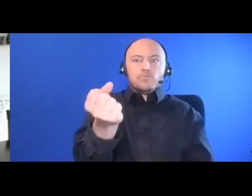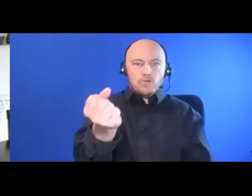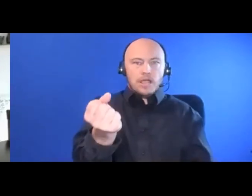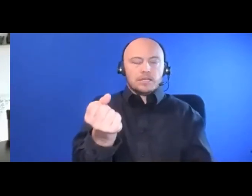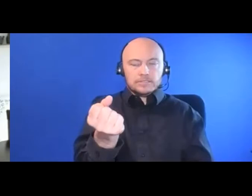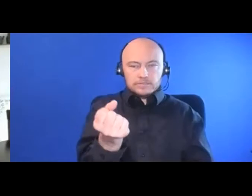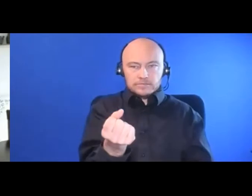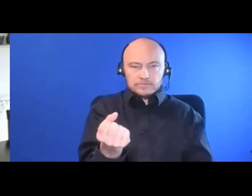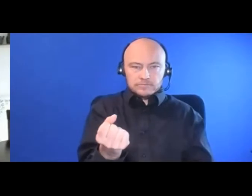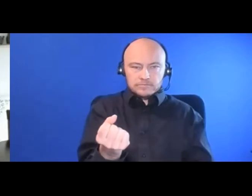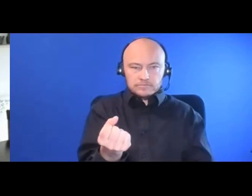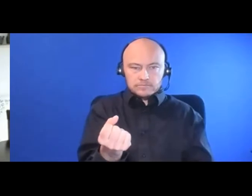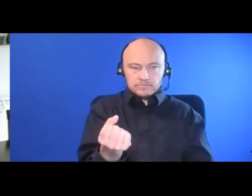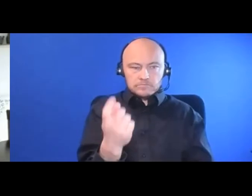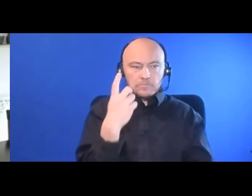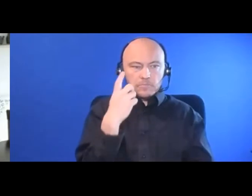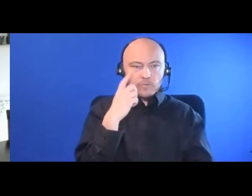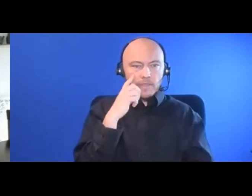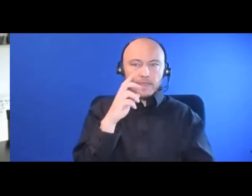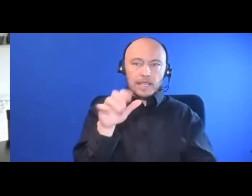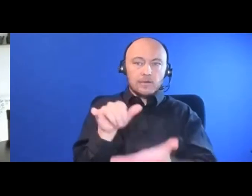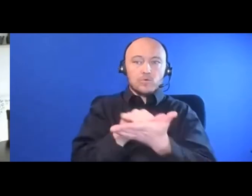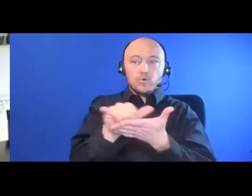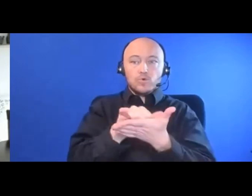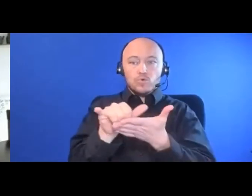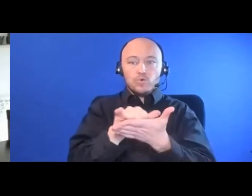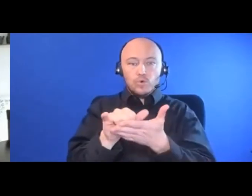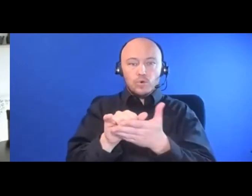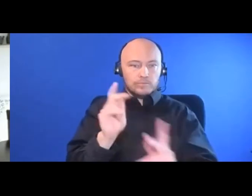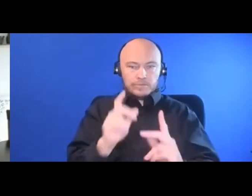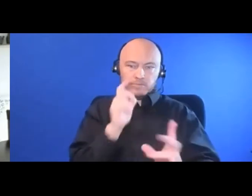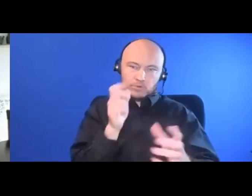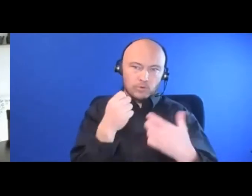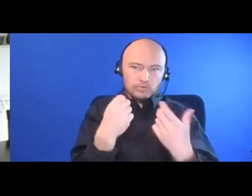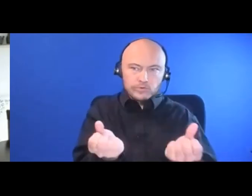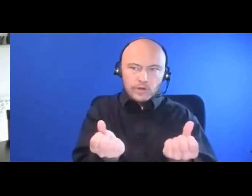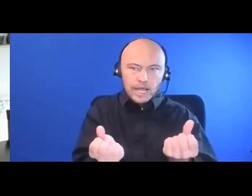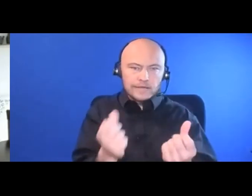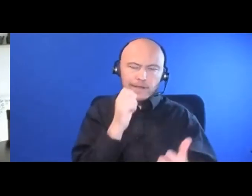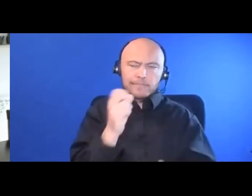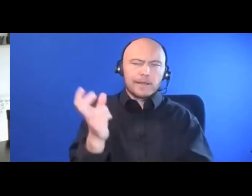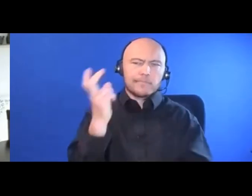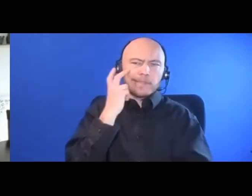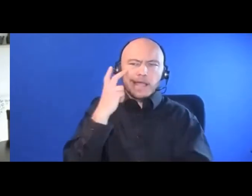And so I would think, "Well in New York people don't drive. I'm not blind, I'm a New Yorker."